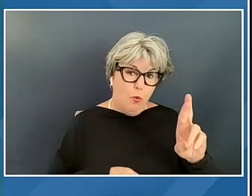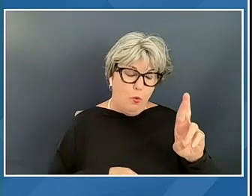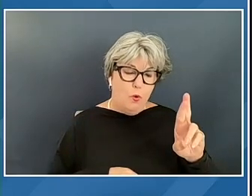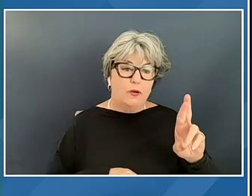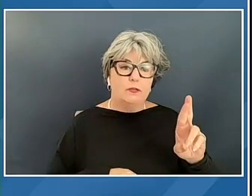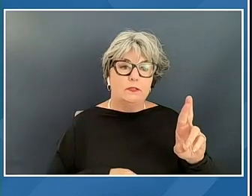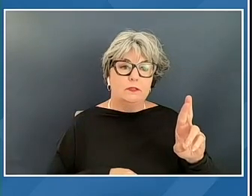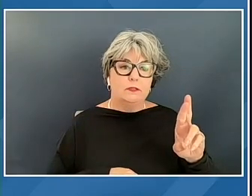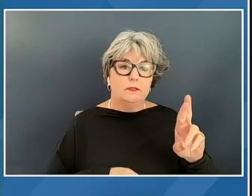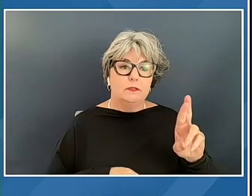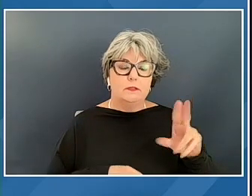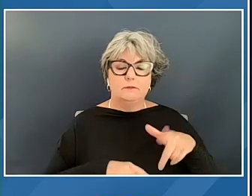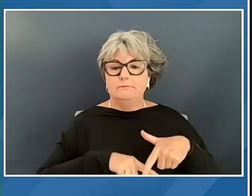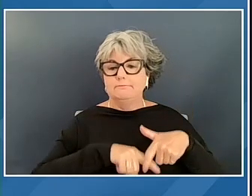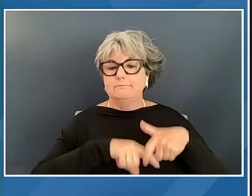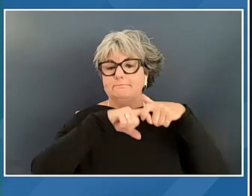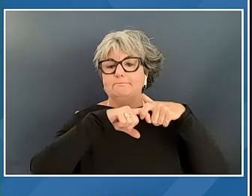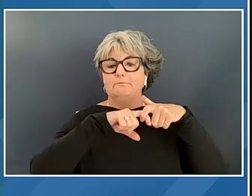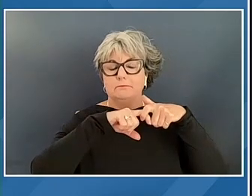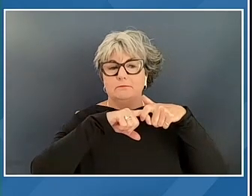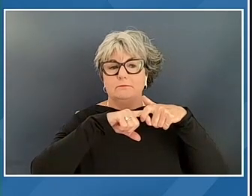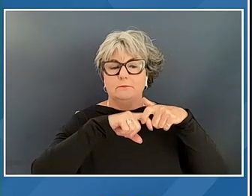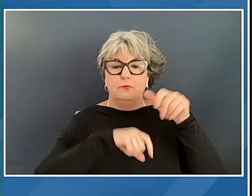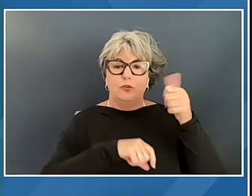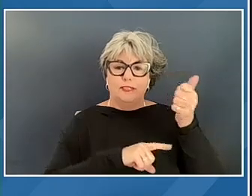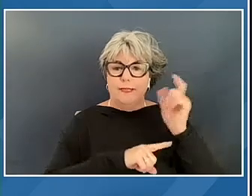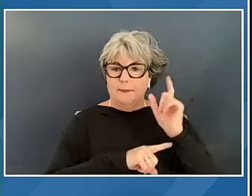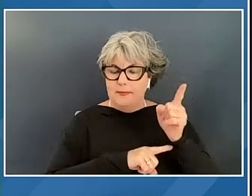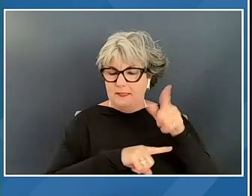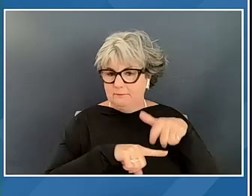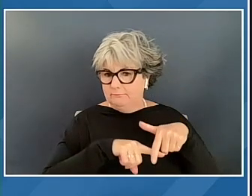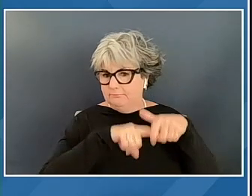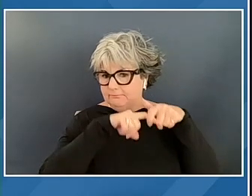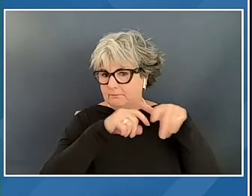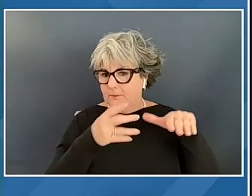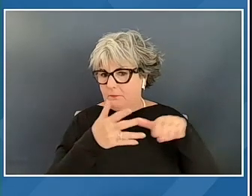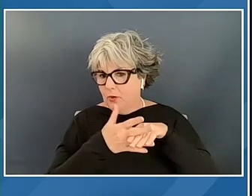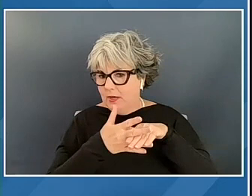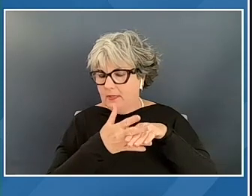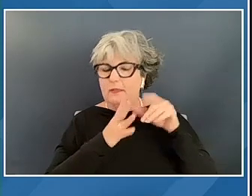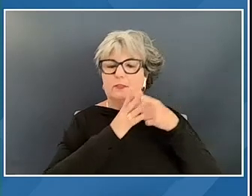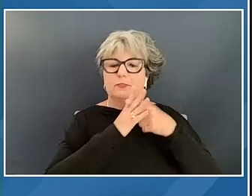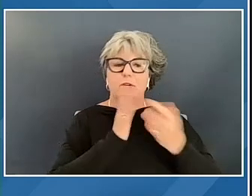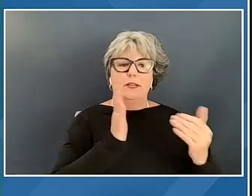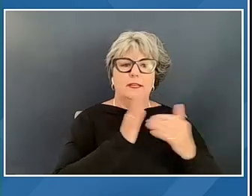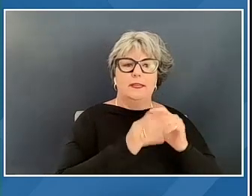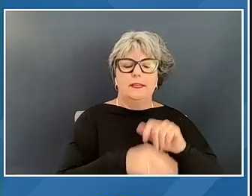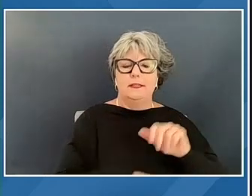for these 10 minutes and resume promptly at 3:30 with public comments.